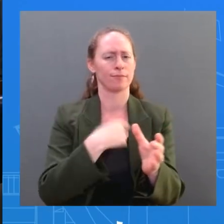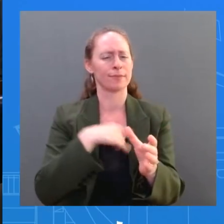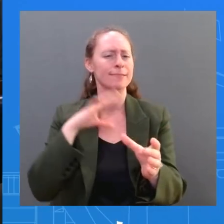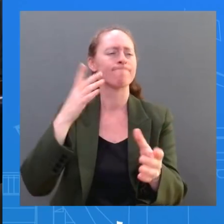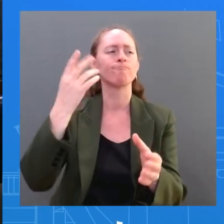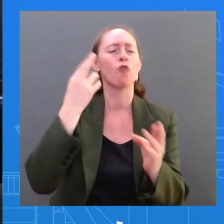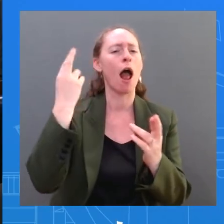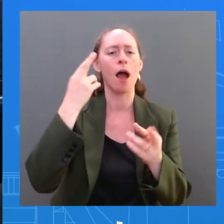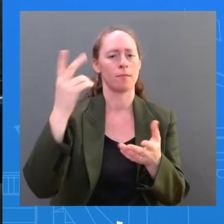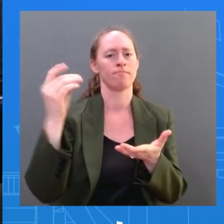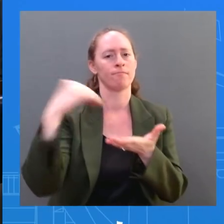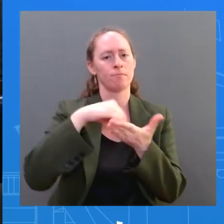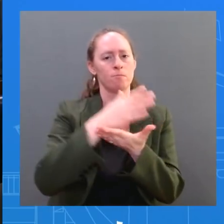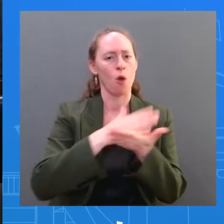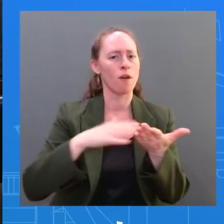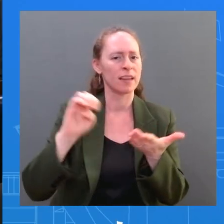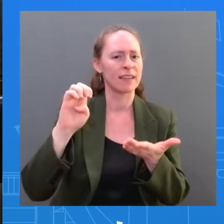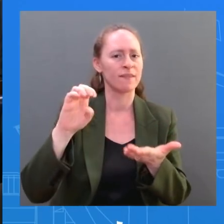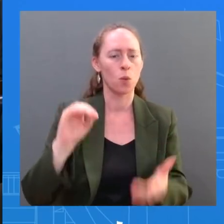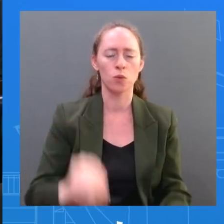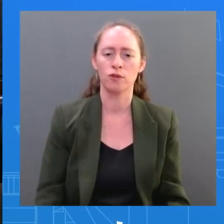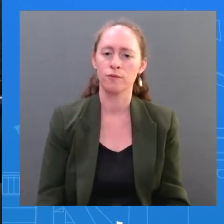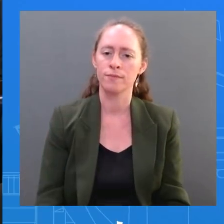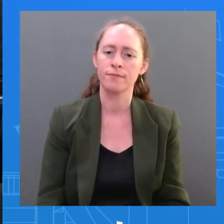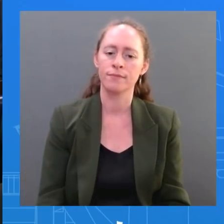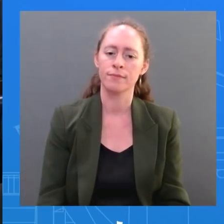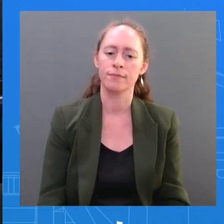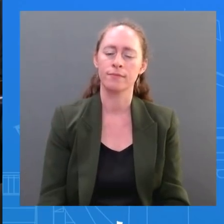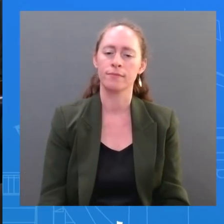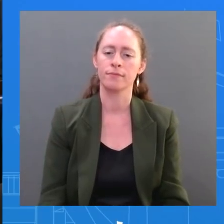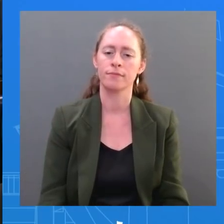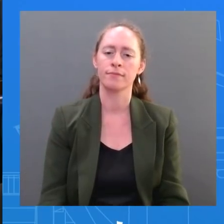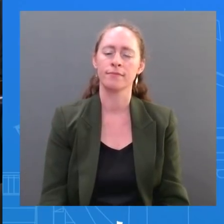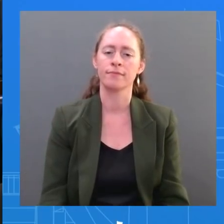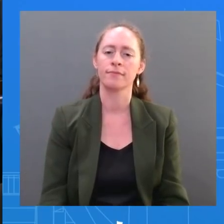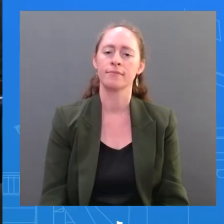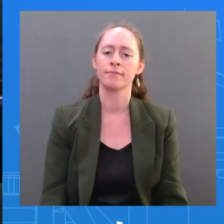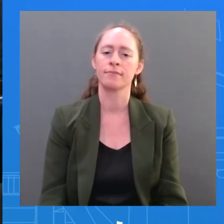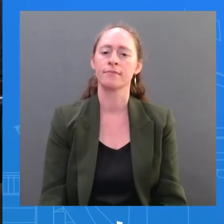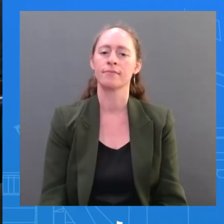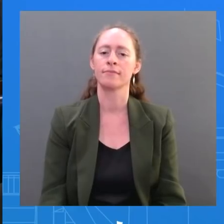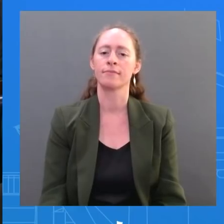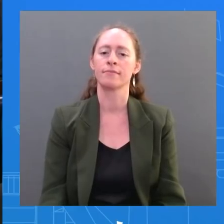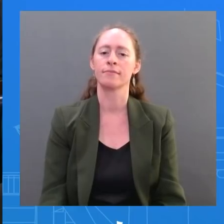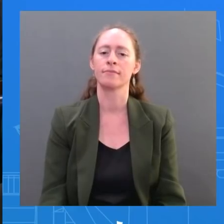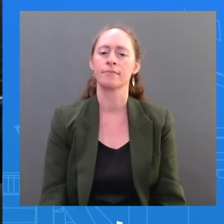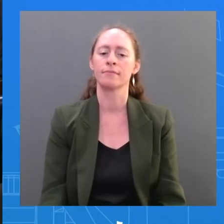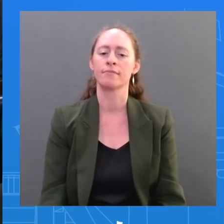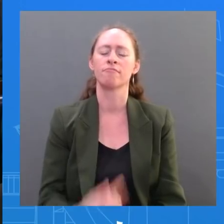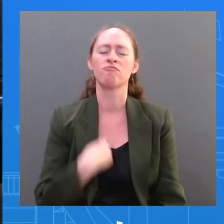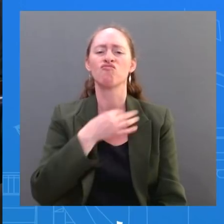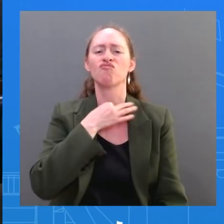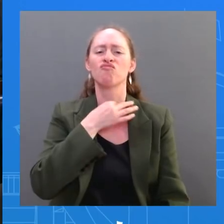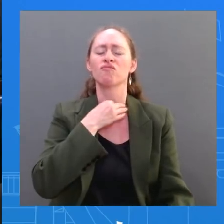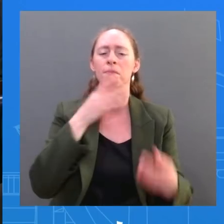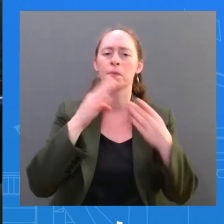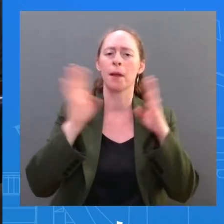So, if -- would you say that you -- the White House believes it has the authority to declare the public health emergency